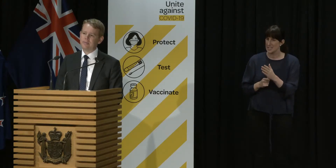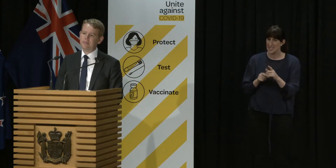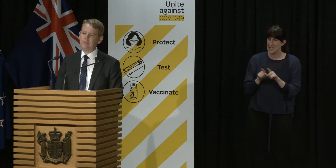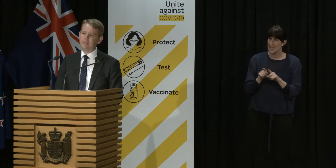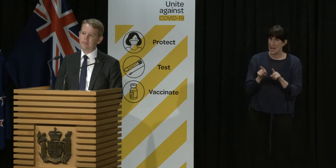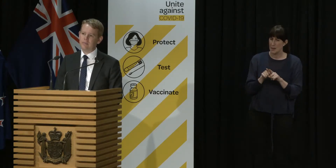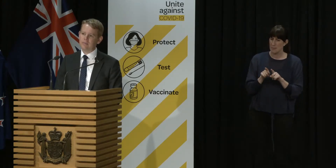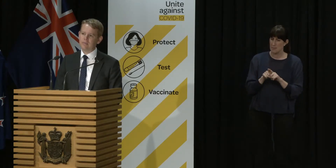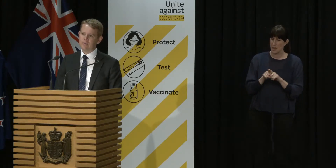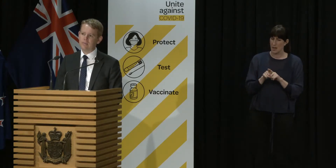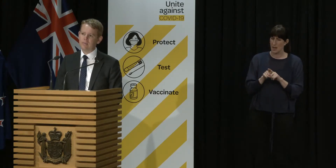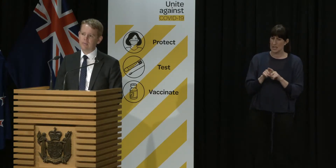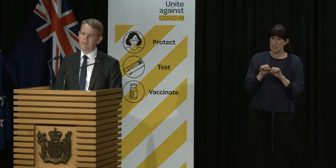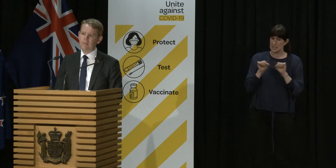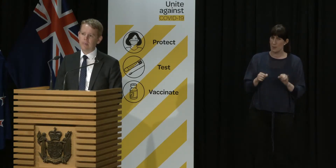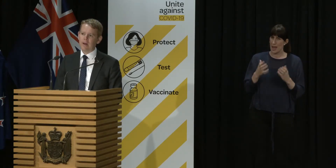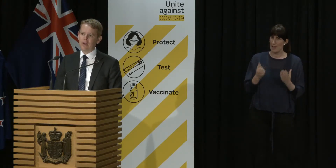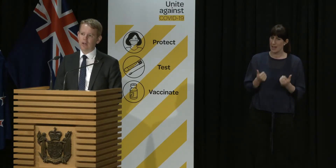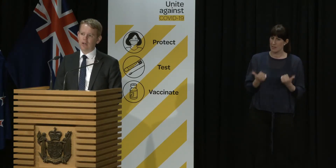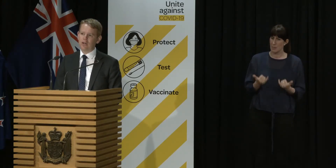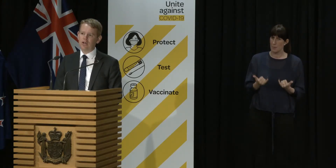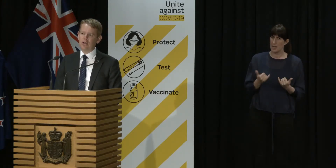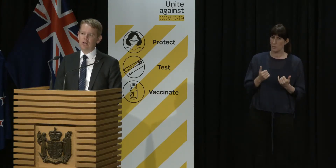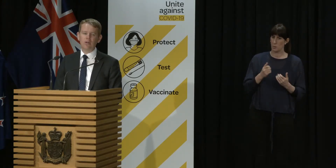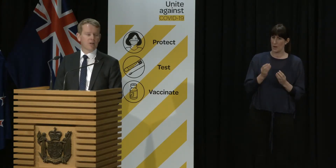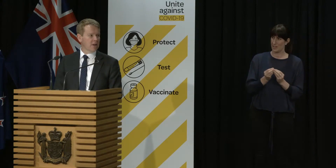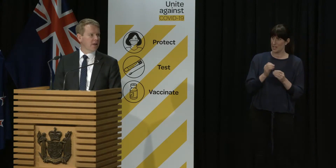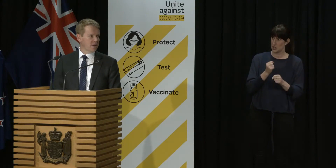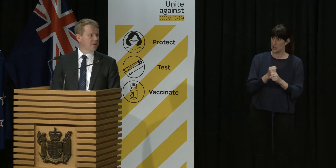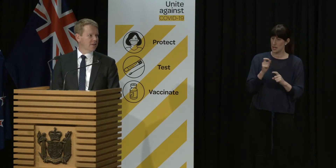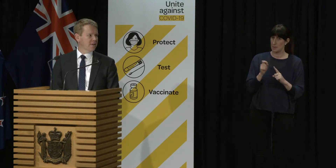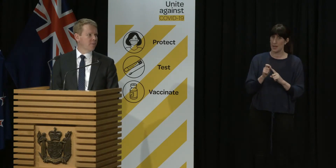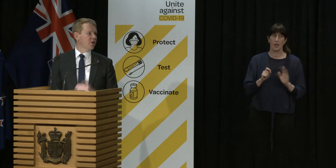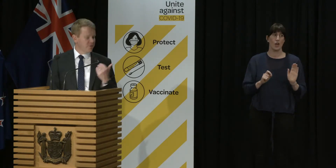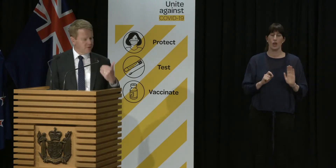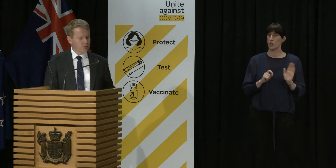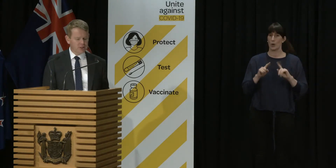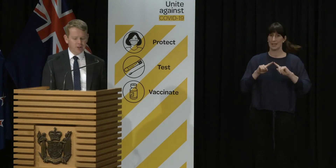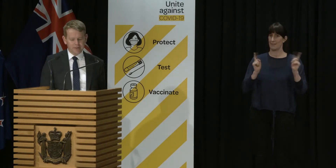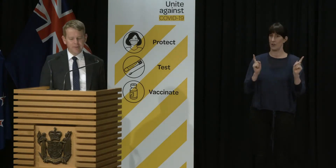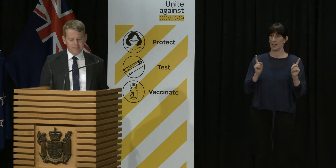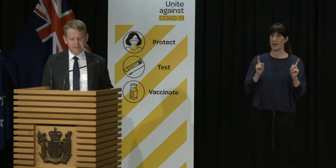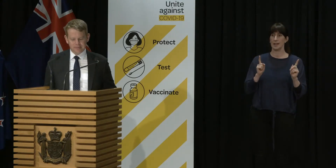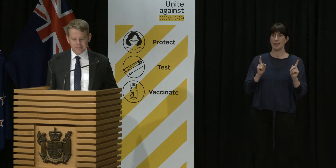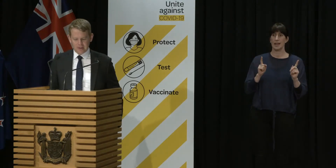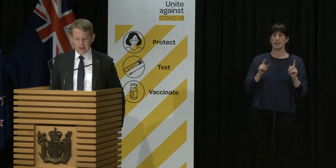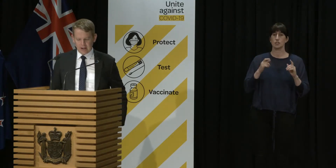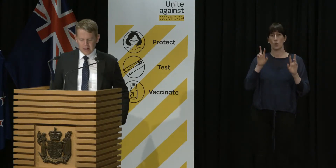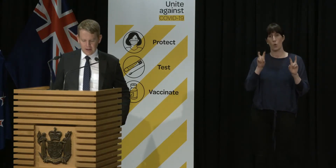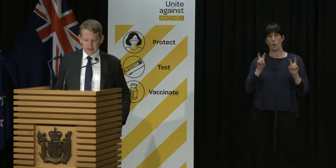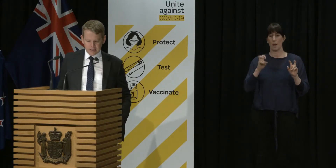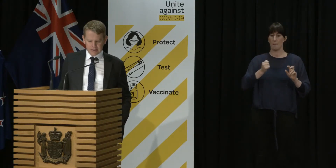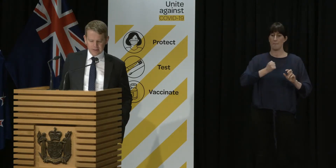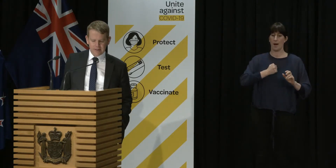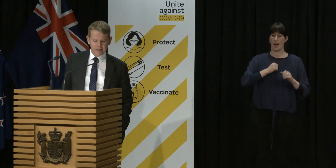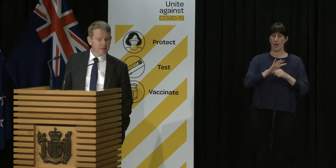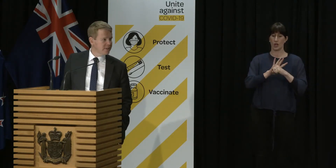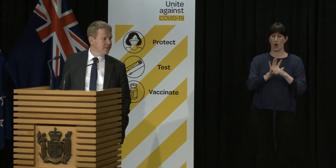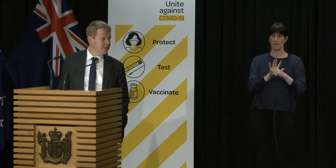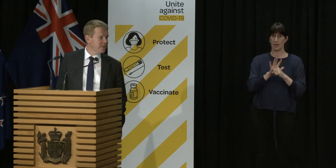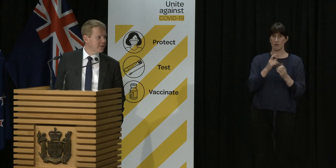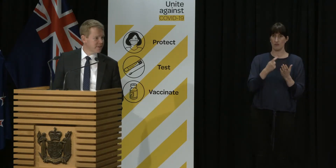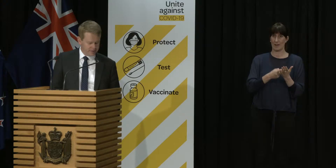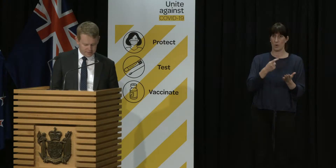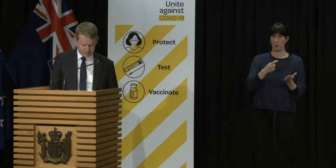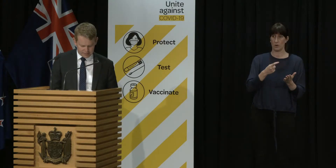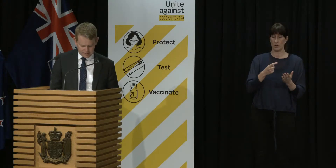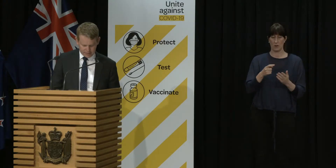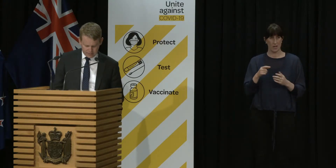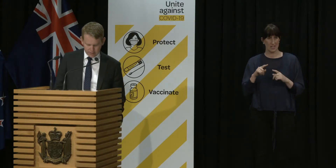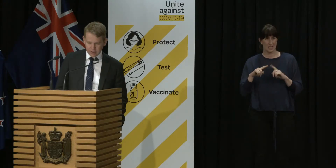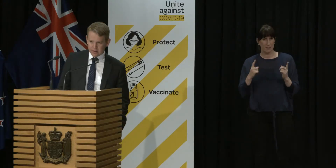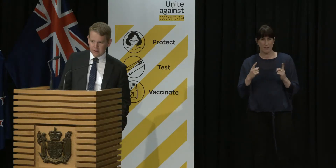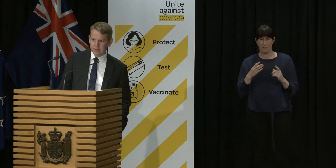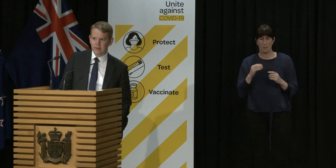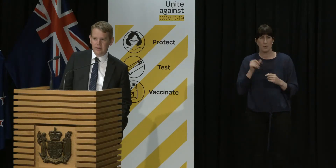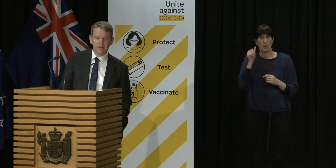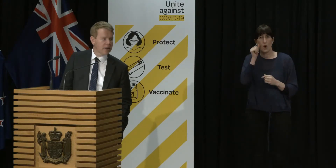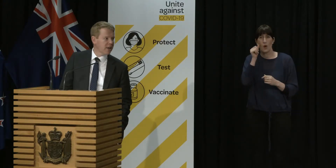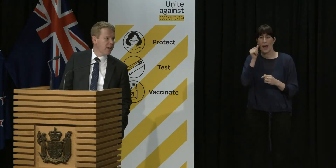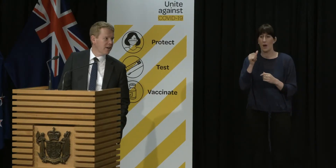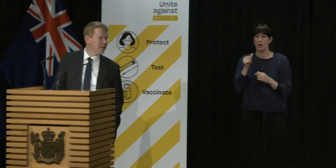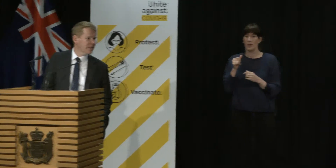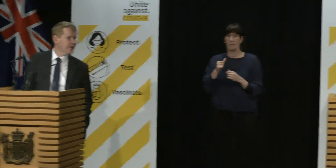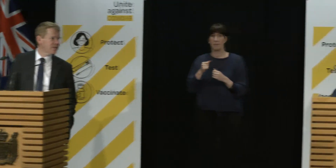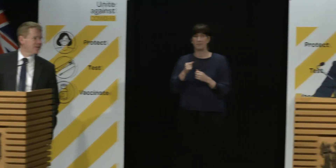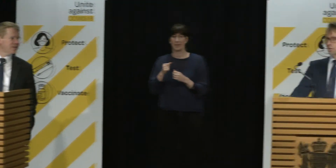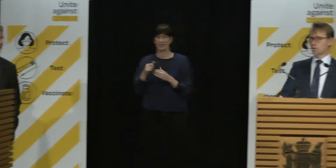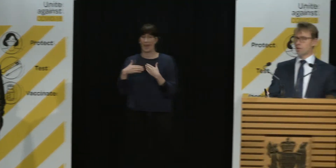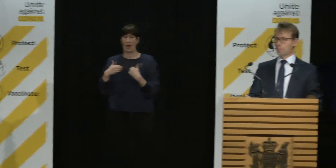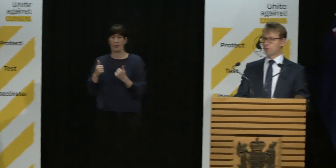created the health record.